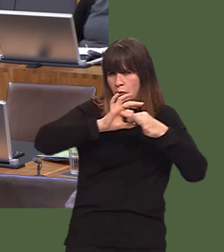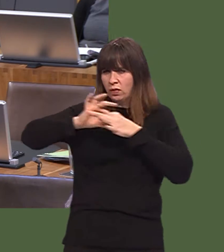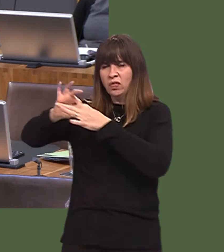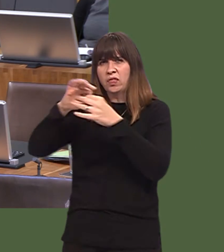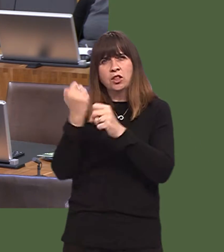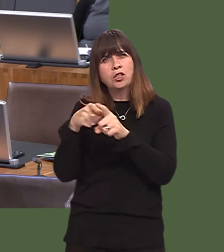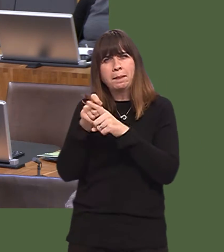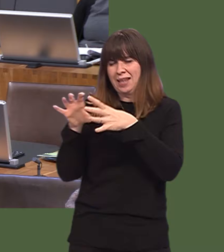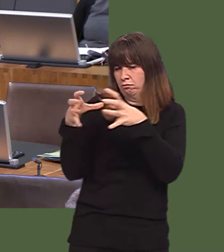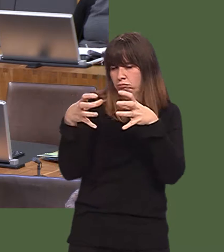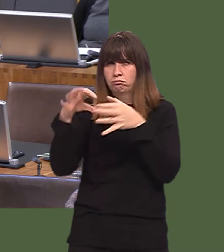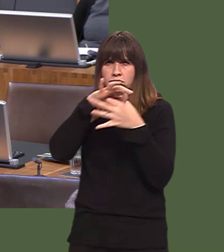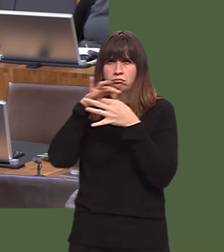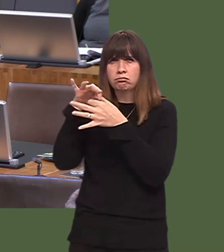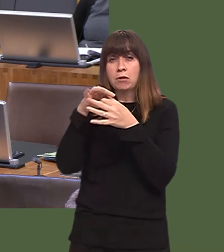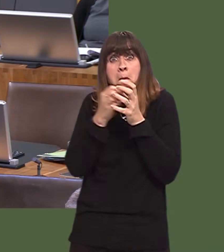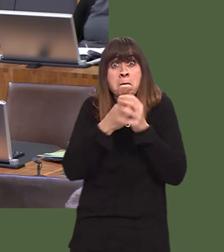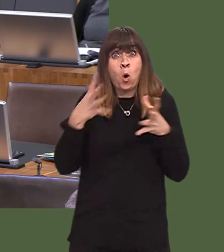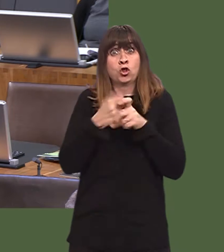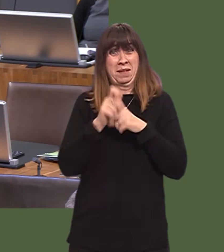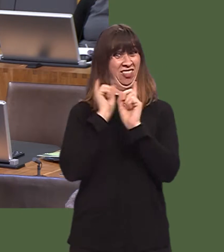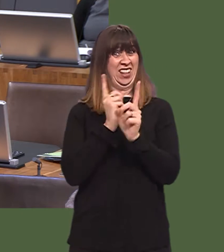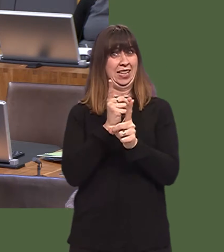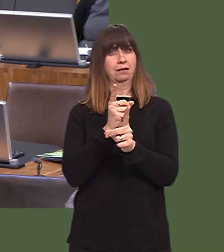The answer lies not simply in increasing the number of GPs; it lies in ensuring that there